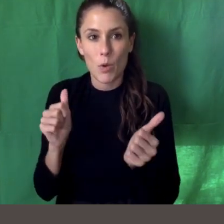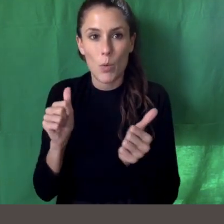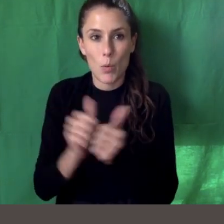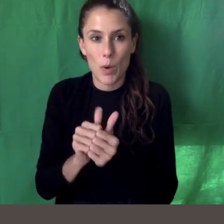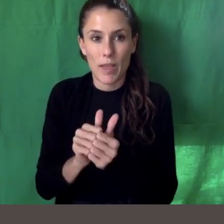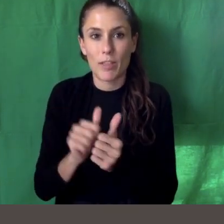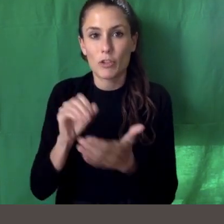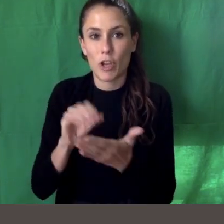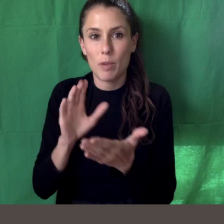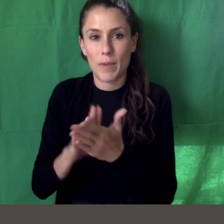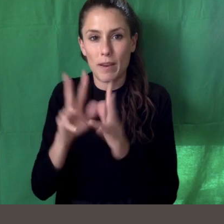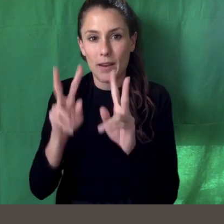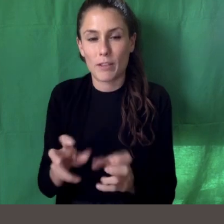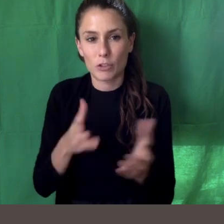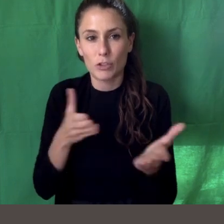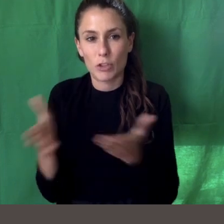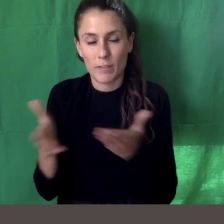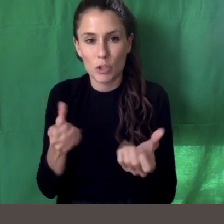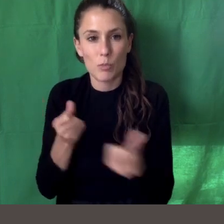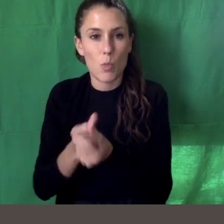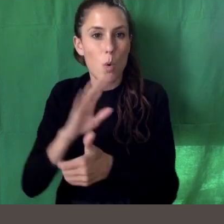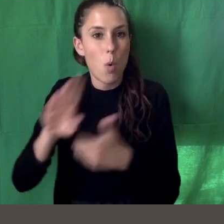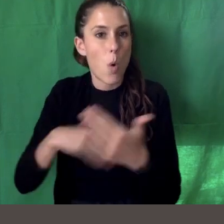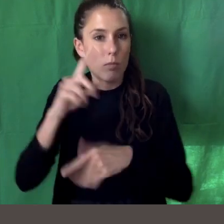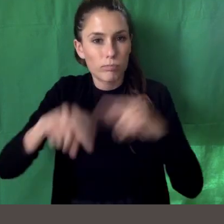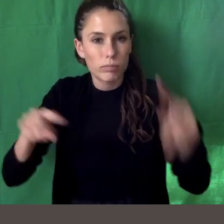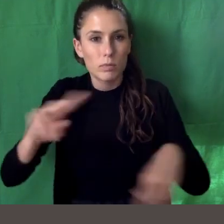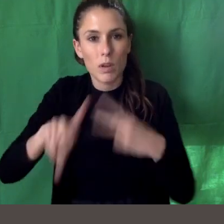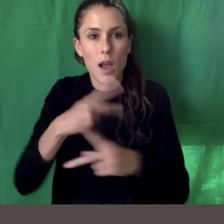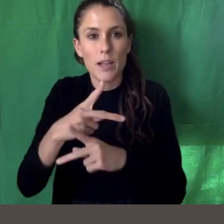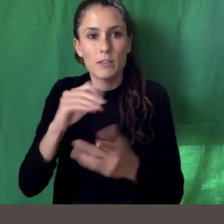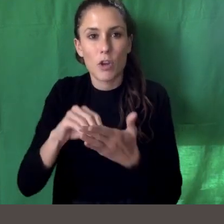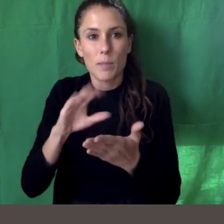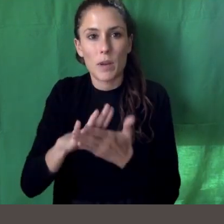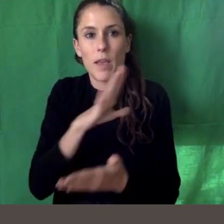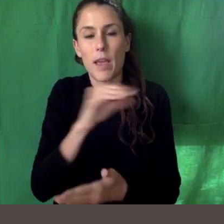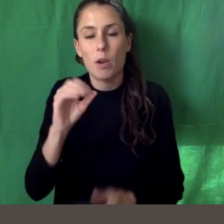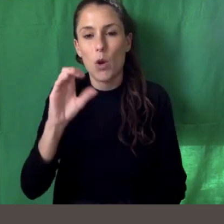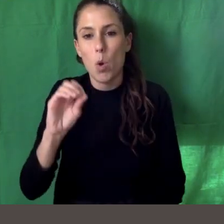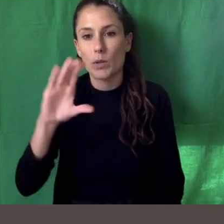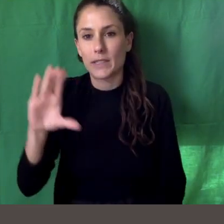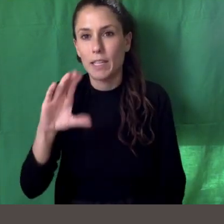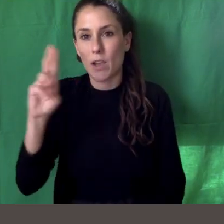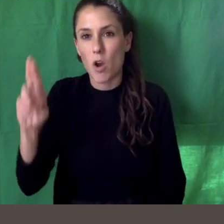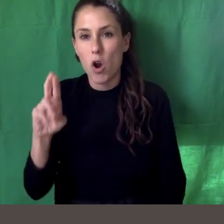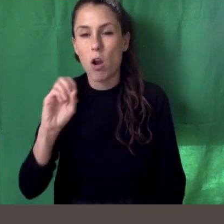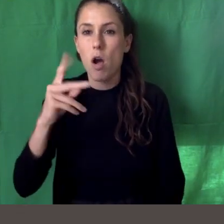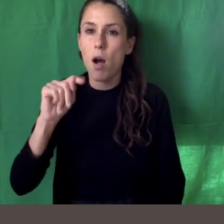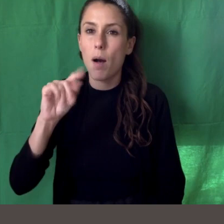service. It supported all kinds of documents and also supported OCR which is optical character